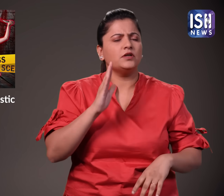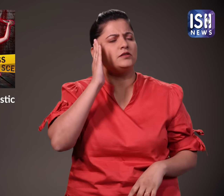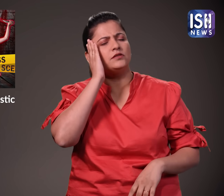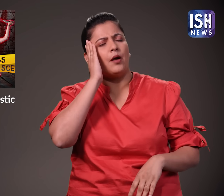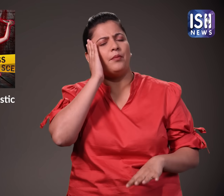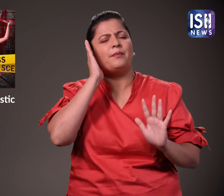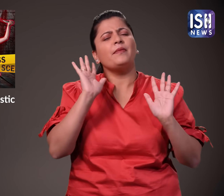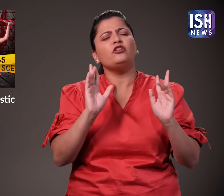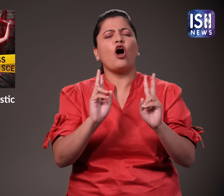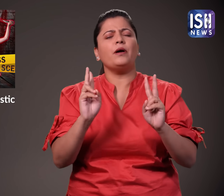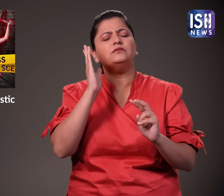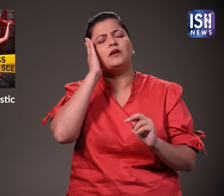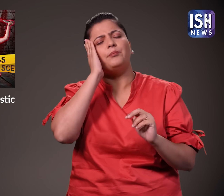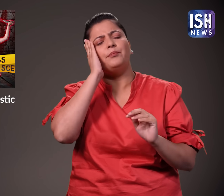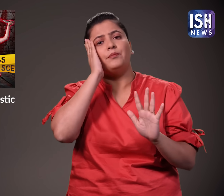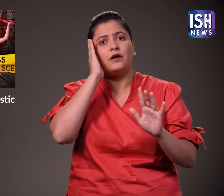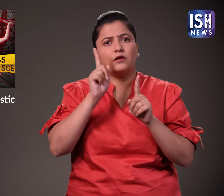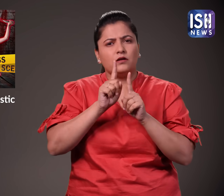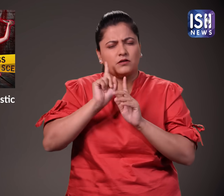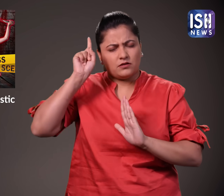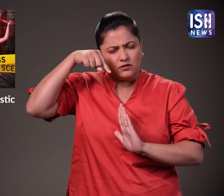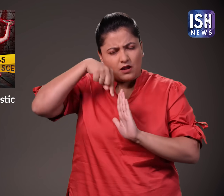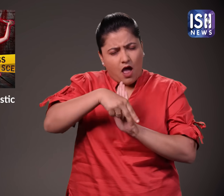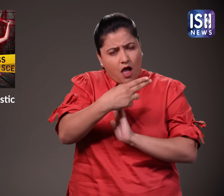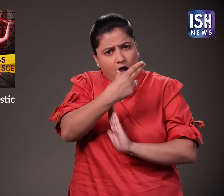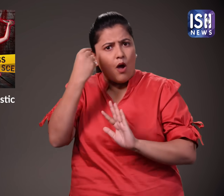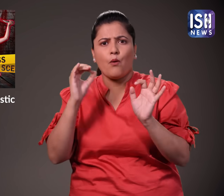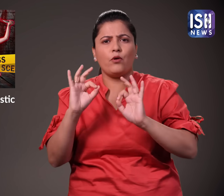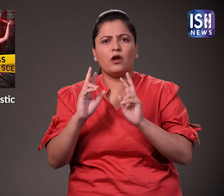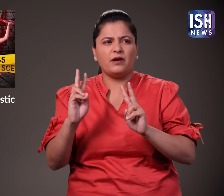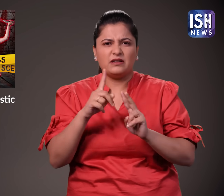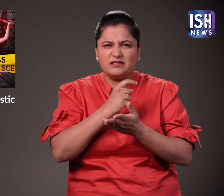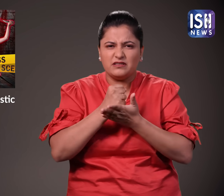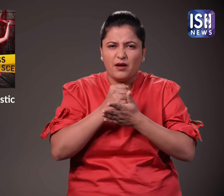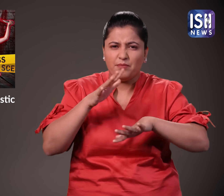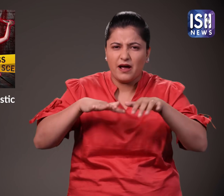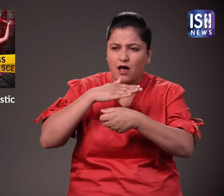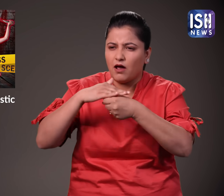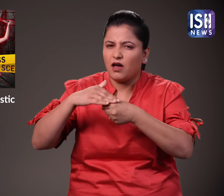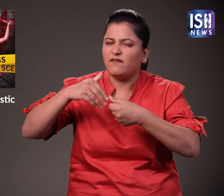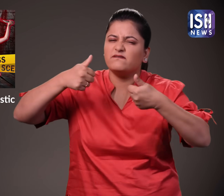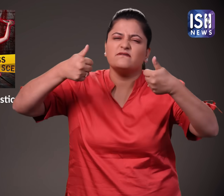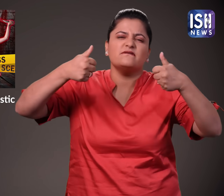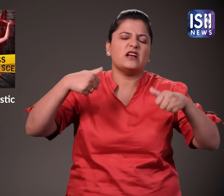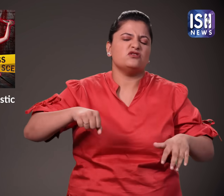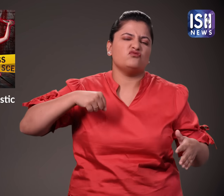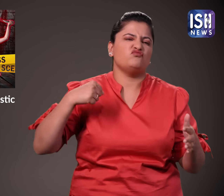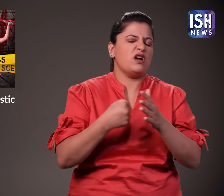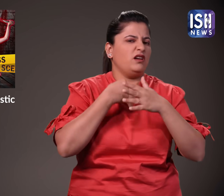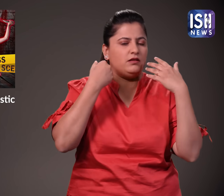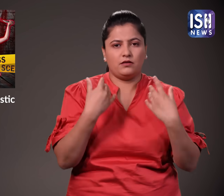Saurabh slept deeply but did not lose consciousness. Muskan and Sahil's first attempt to kill him had failed.